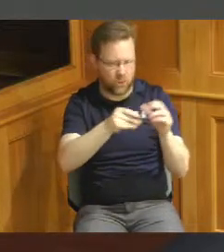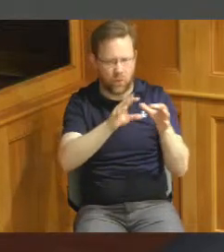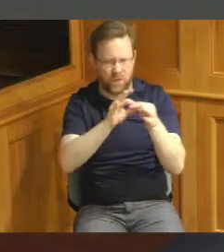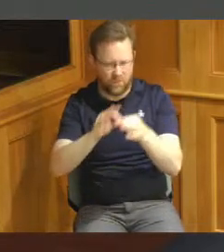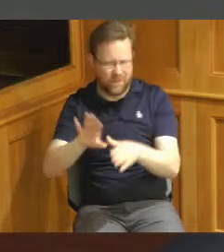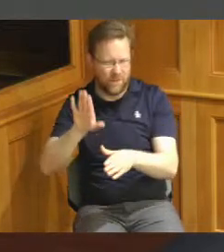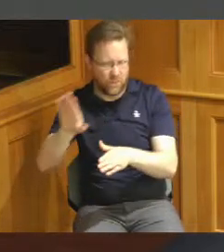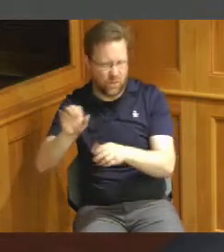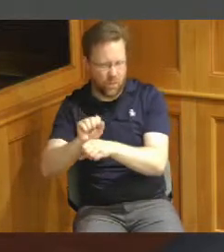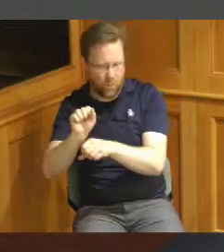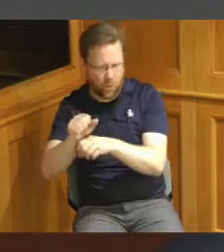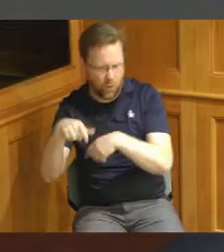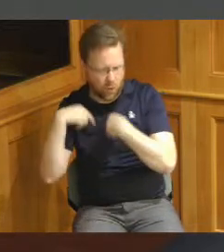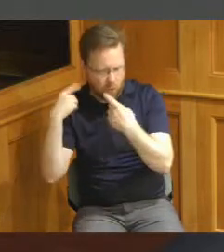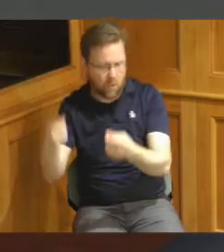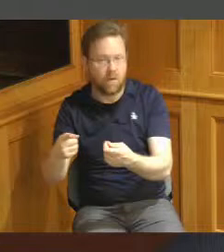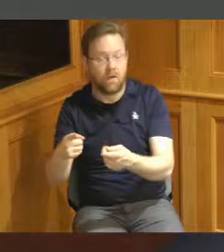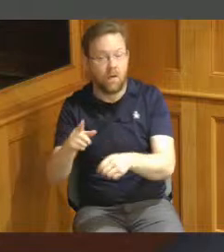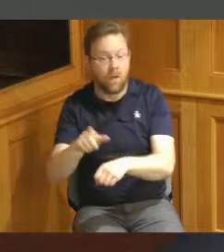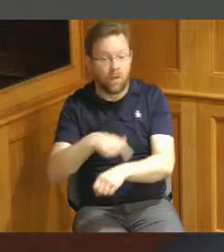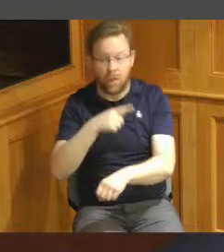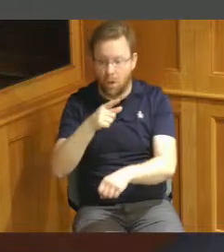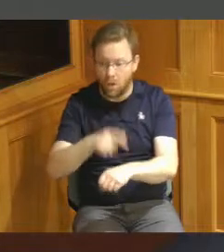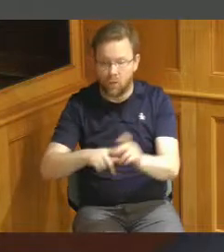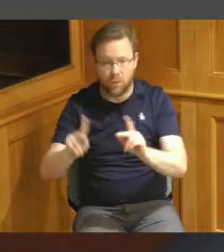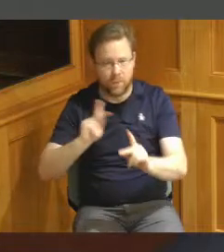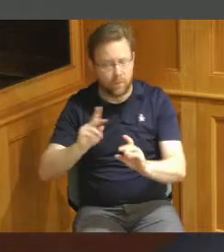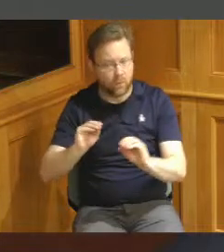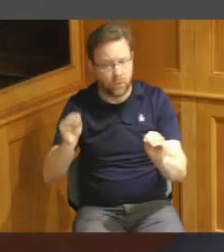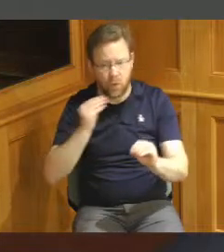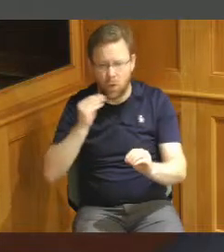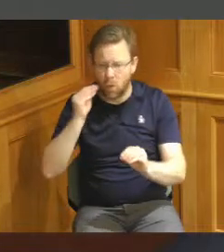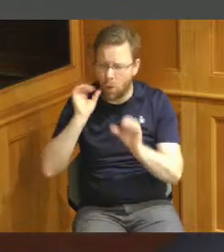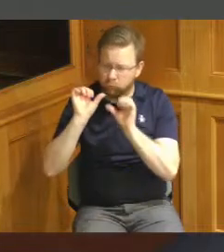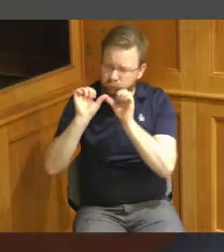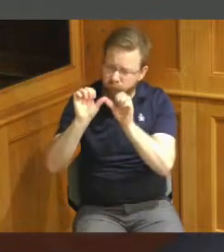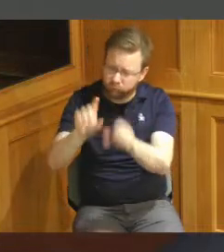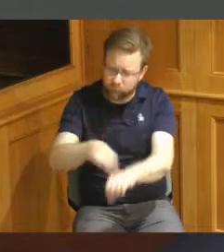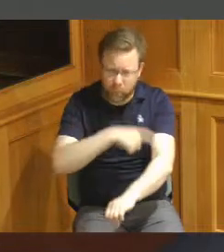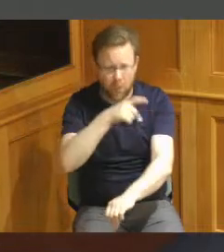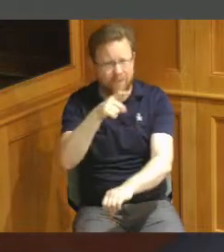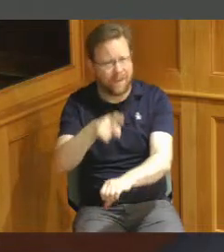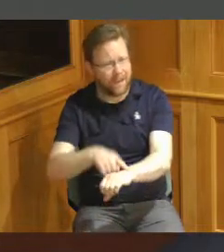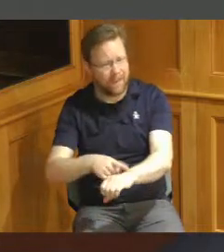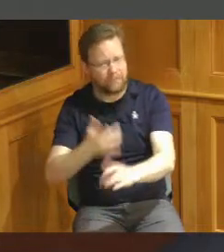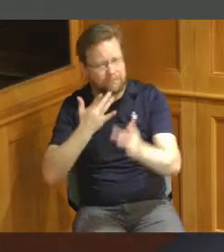assistance housing assistance digital literacy of seniors all things that the Healthy Aging Grant